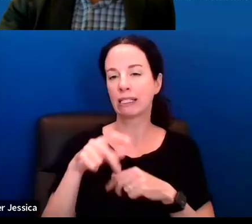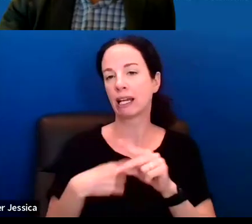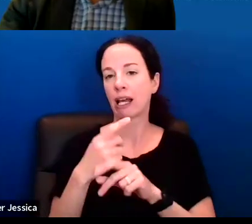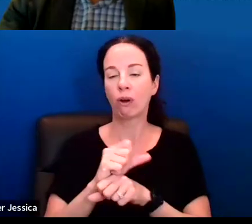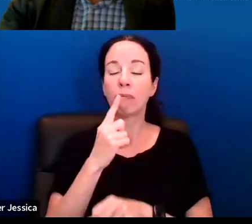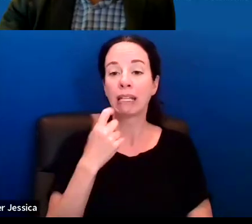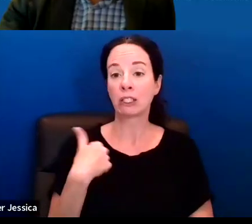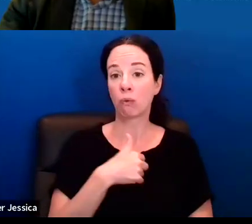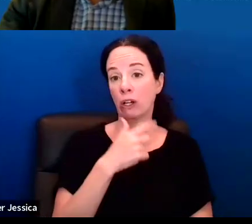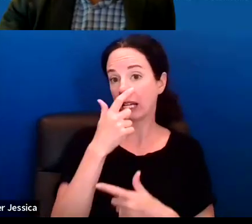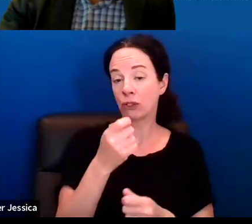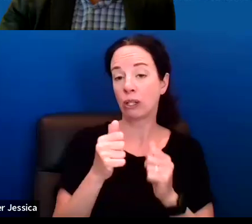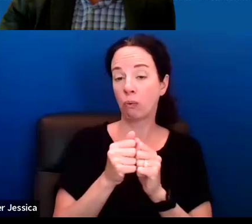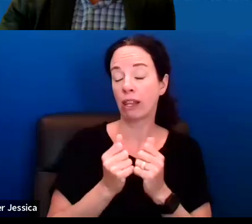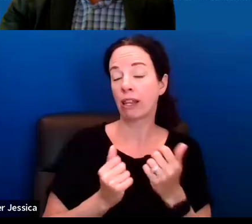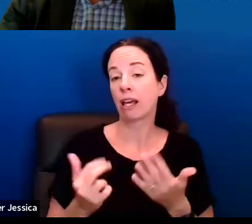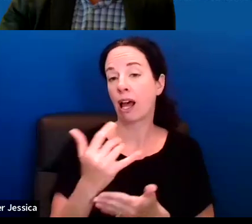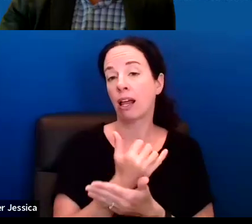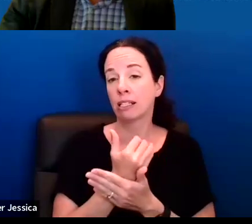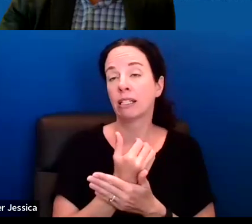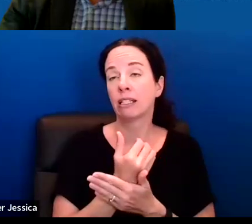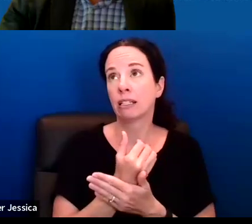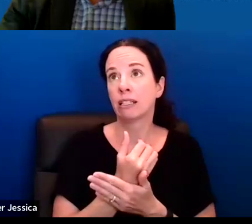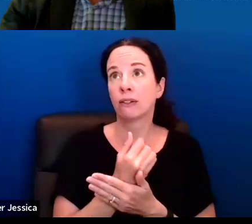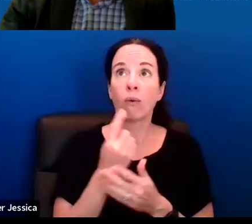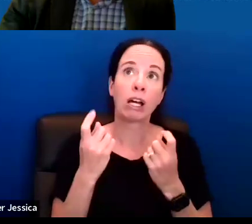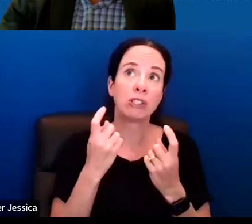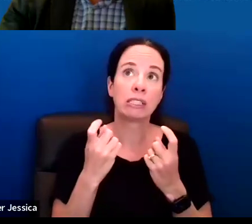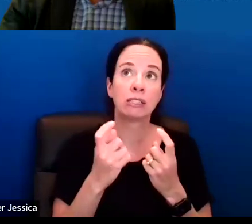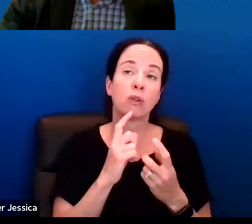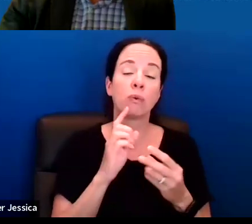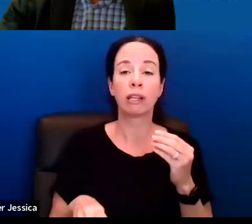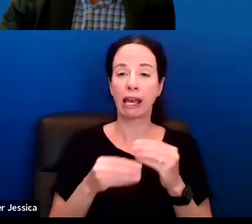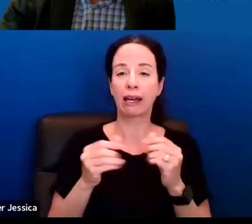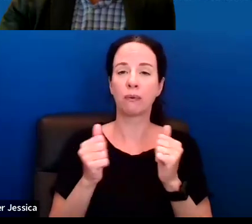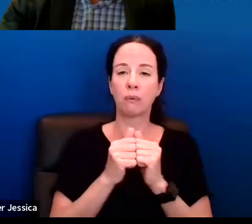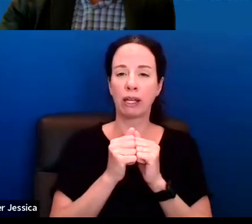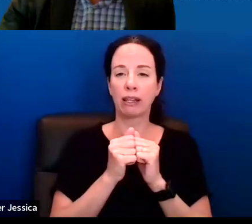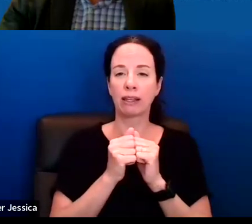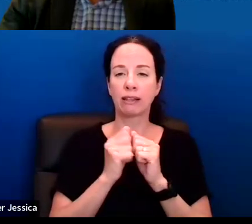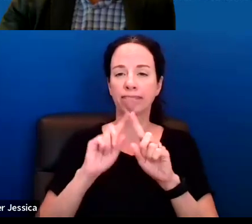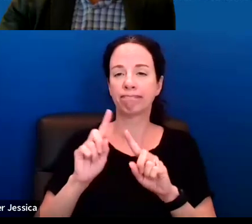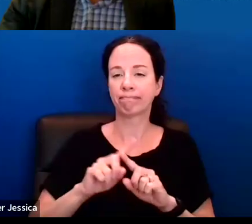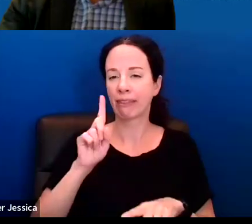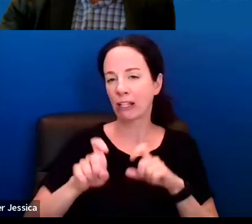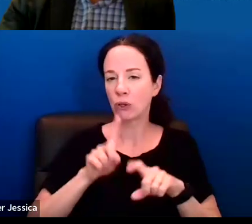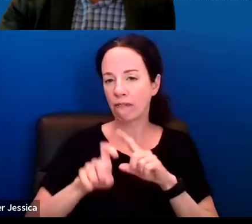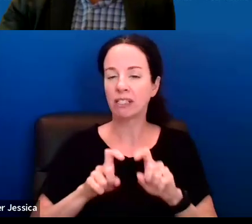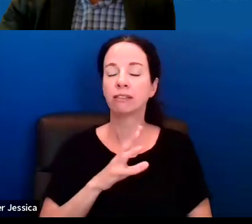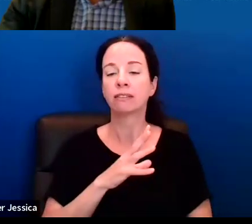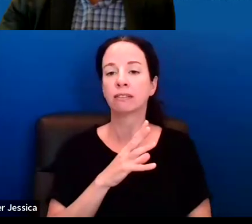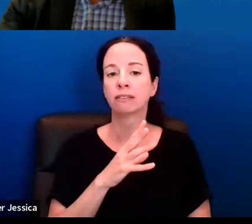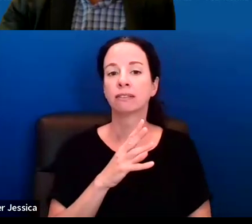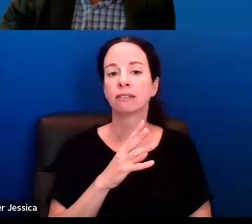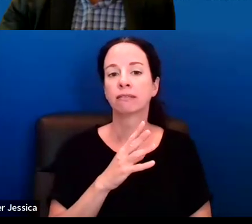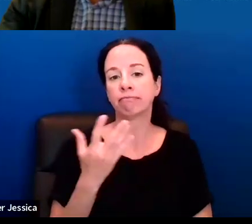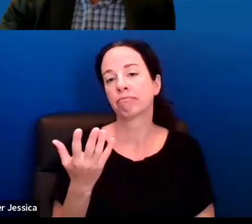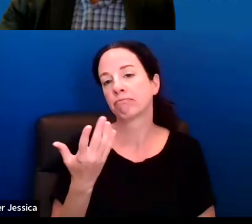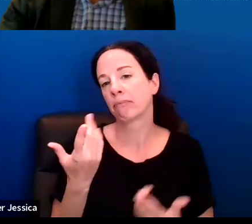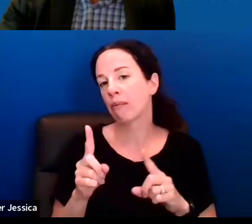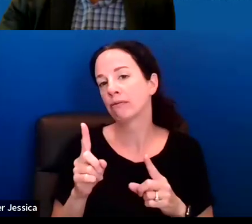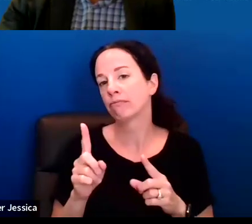are interested in collecting questions to add to this, to these surveys when it comes. And number